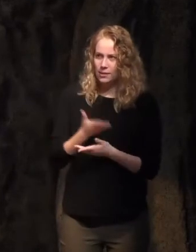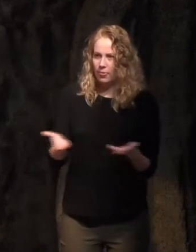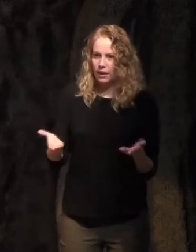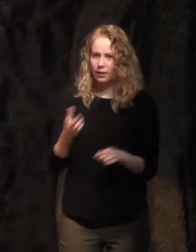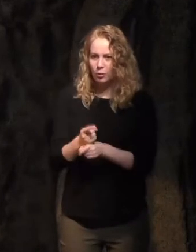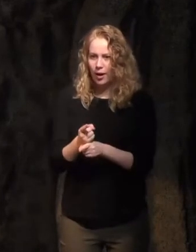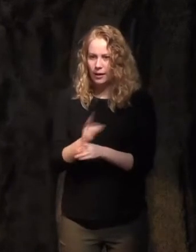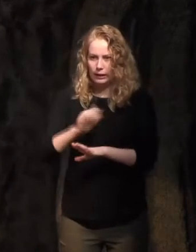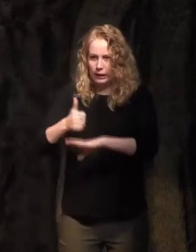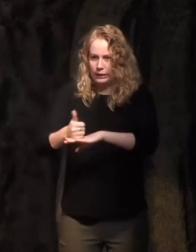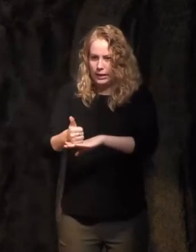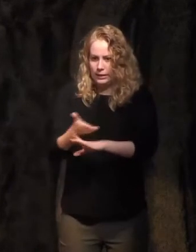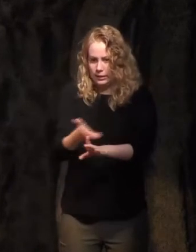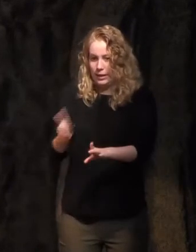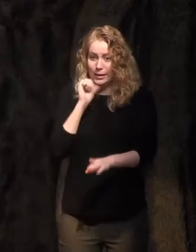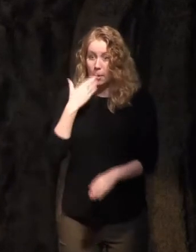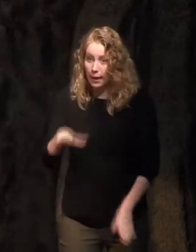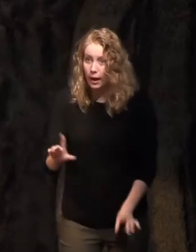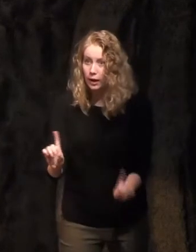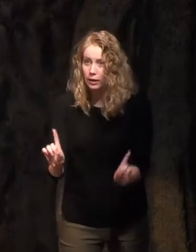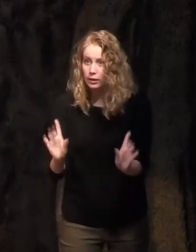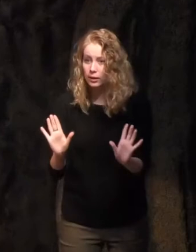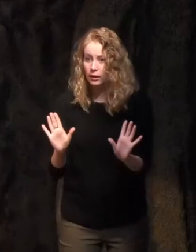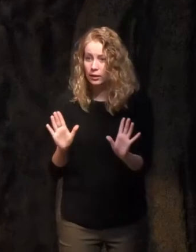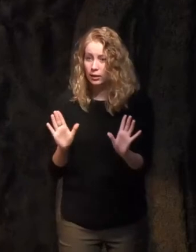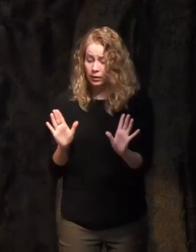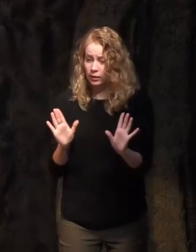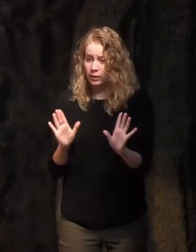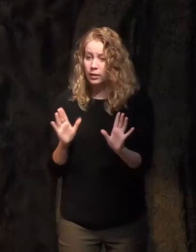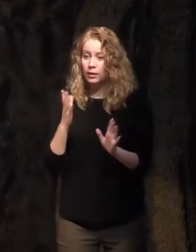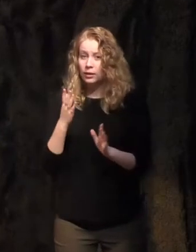It exists, it's not bad, not at all. In fact as those who know me know,